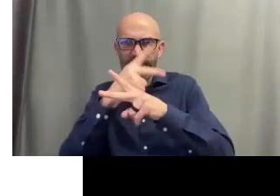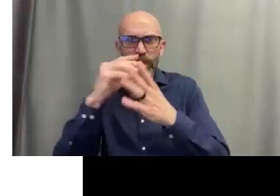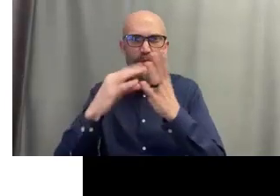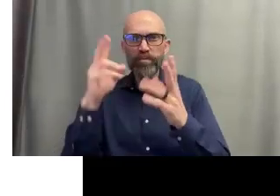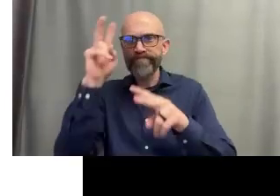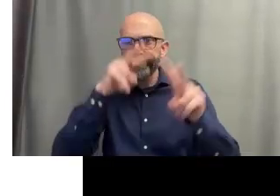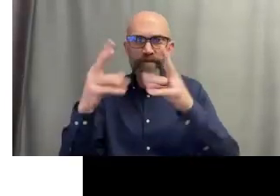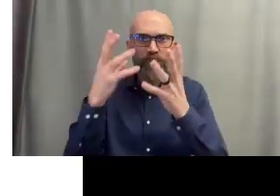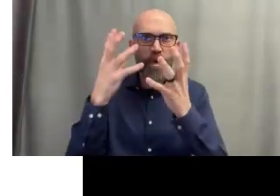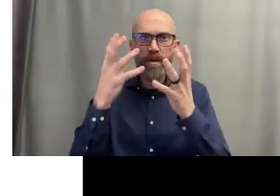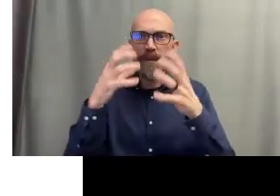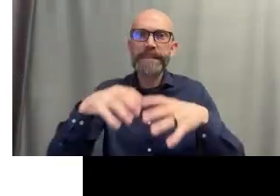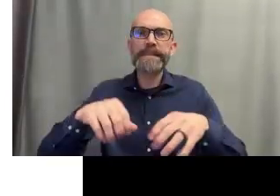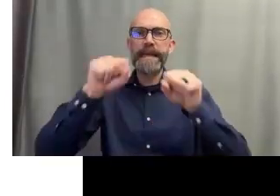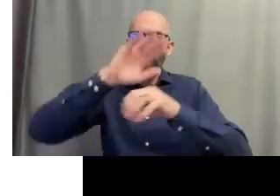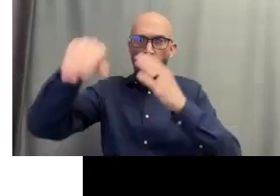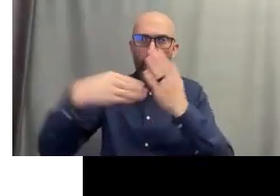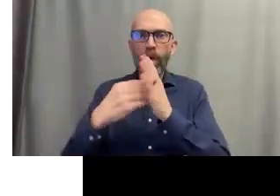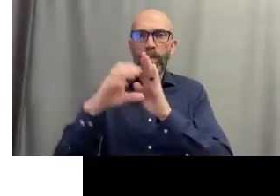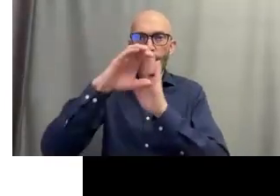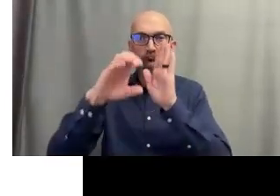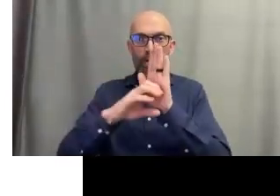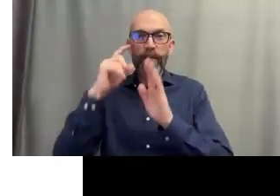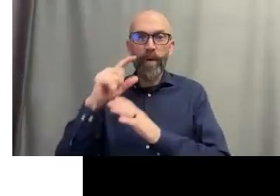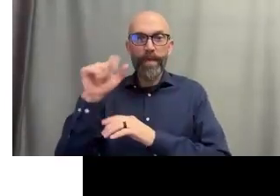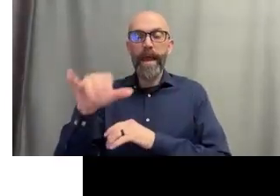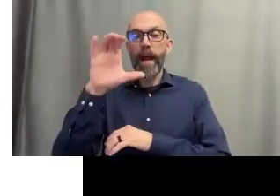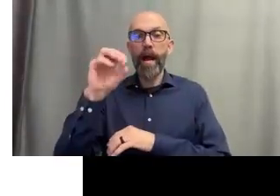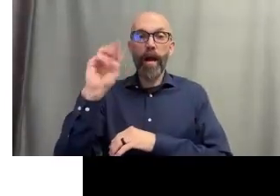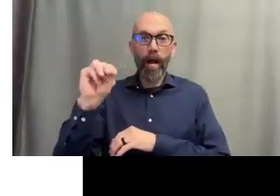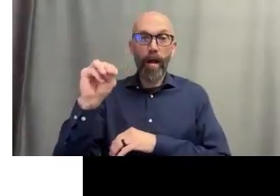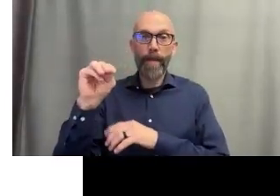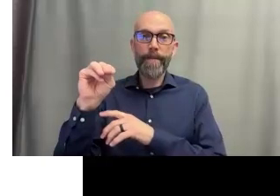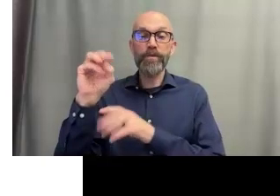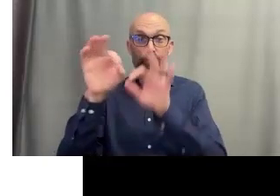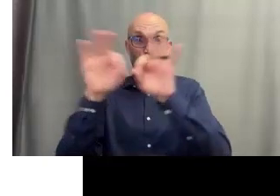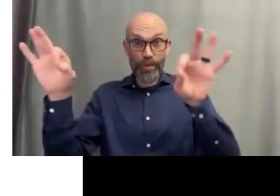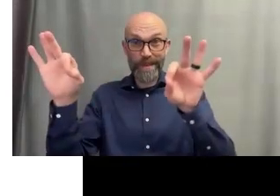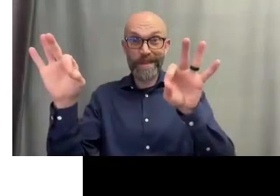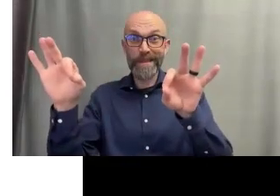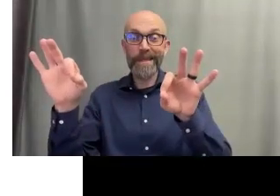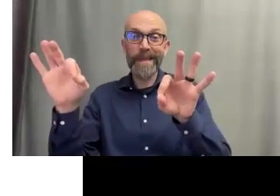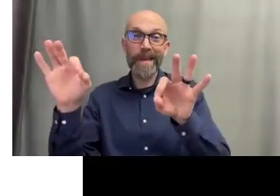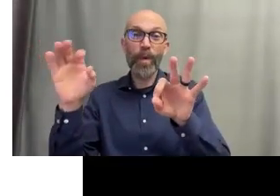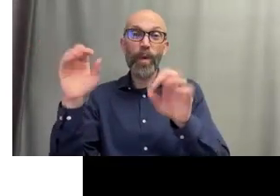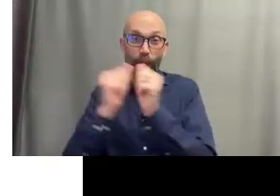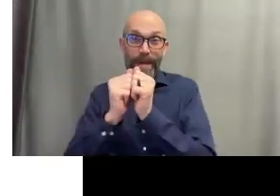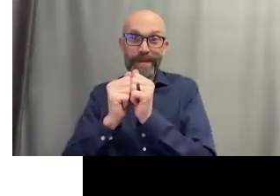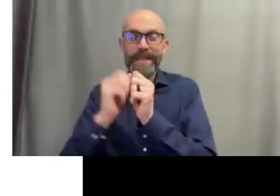take all of the courses needed for that Comm degree, and do it at zero cost. So,